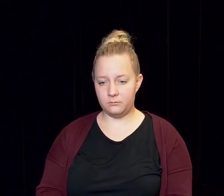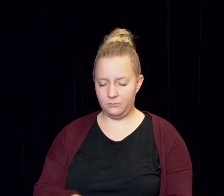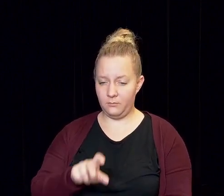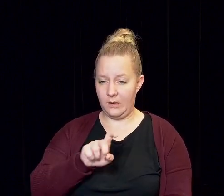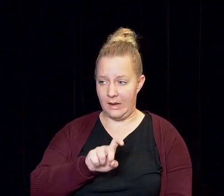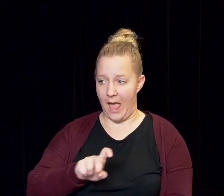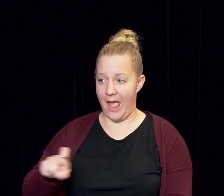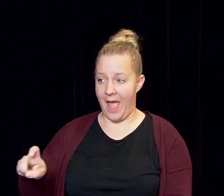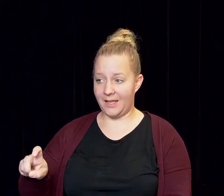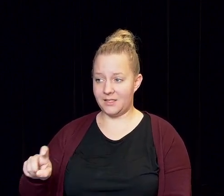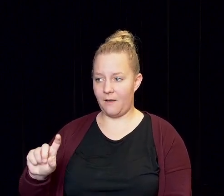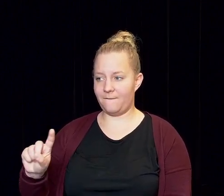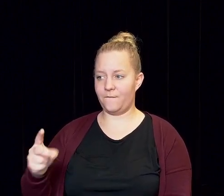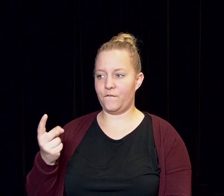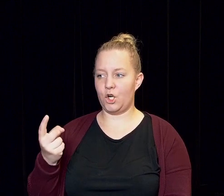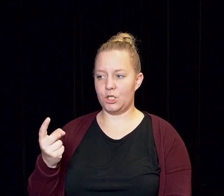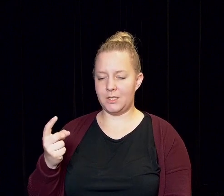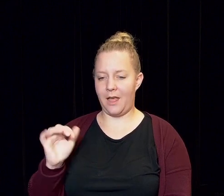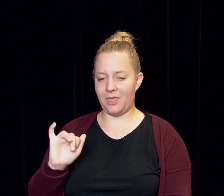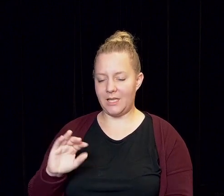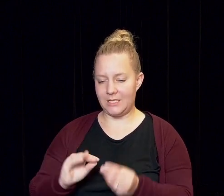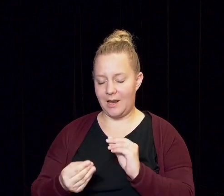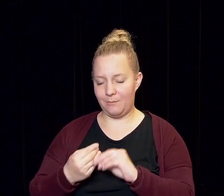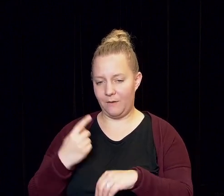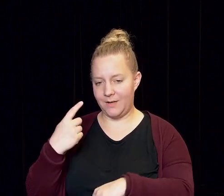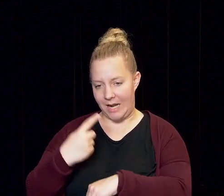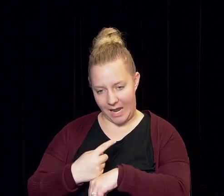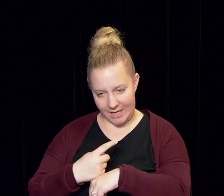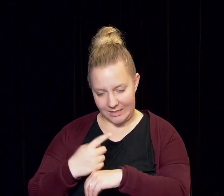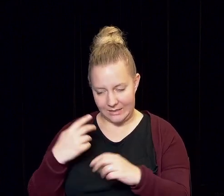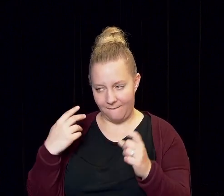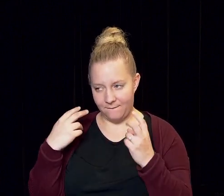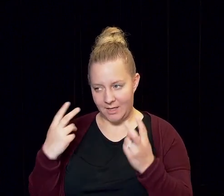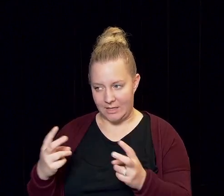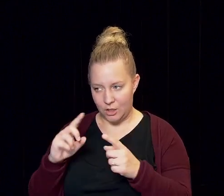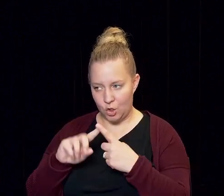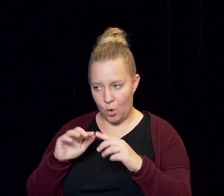is what came first so this was the number of days or number of visits to the pool.